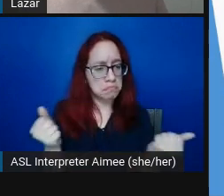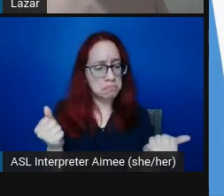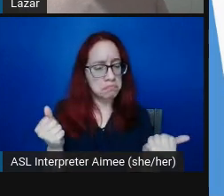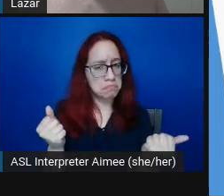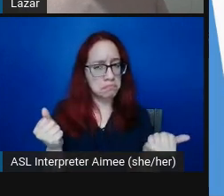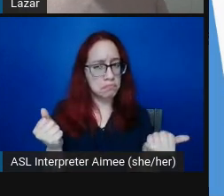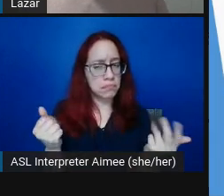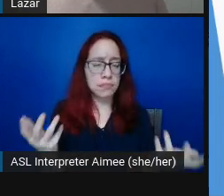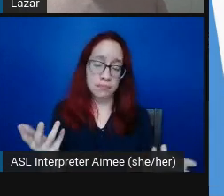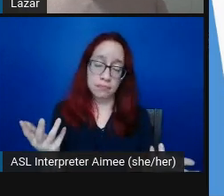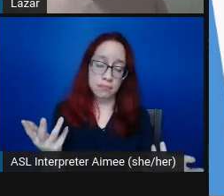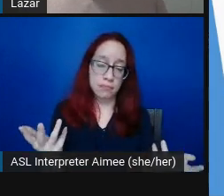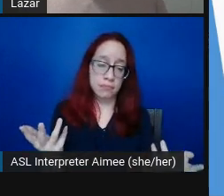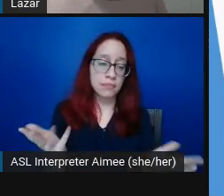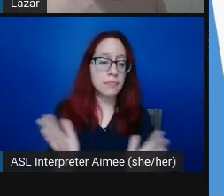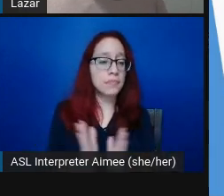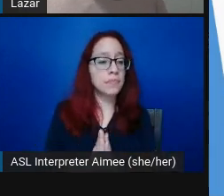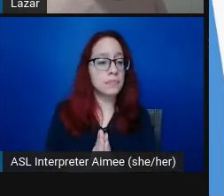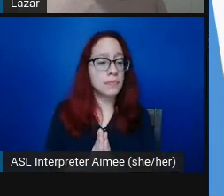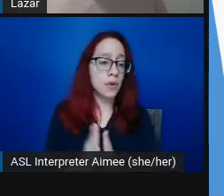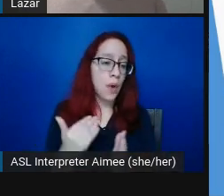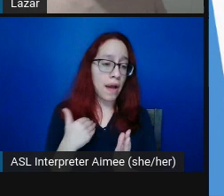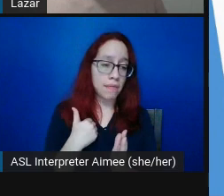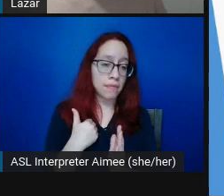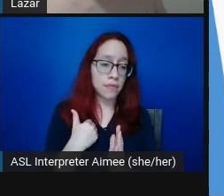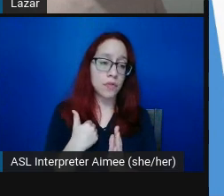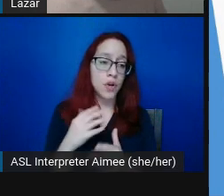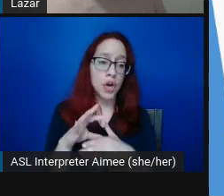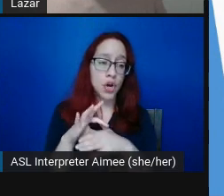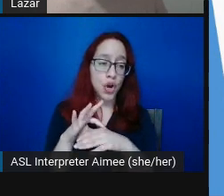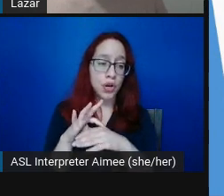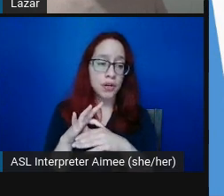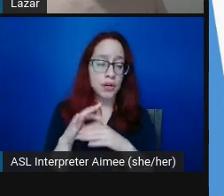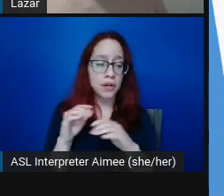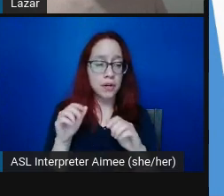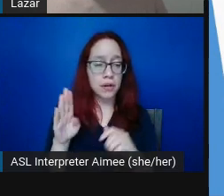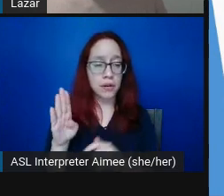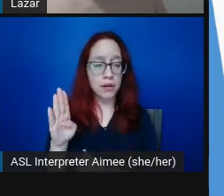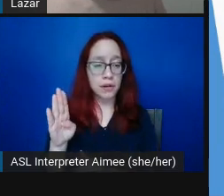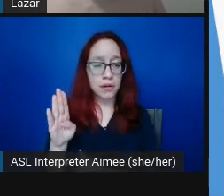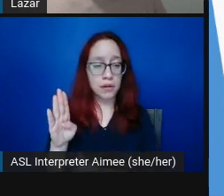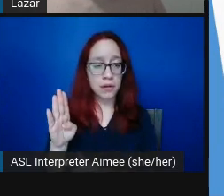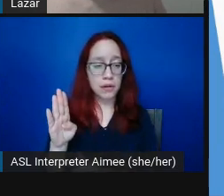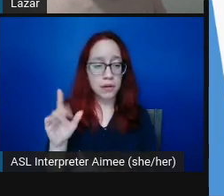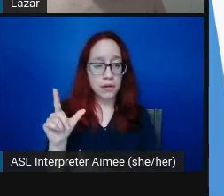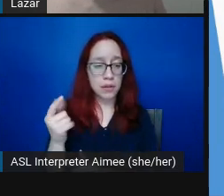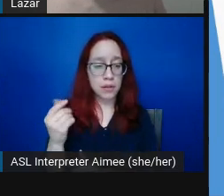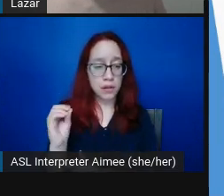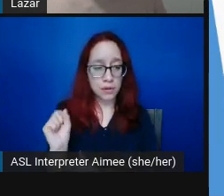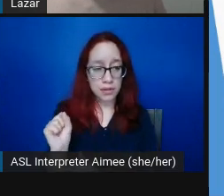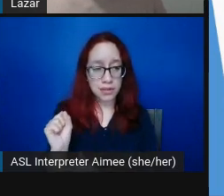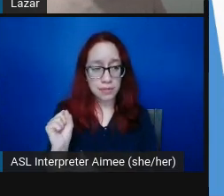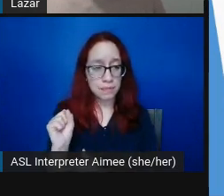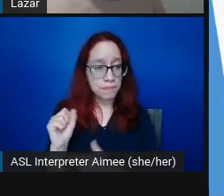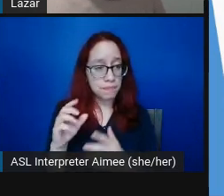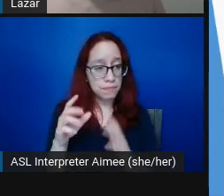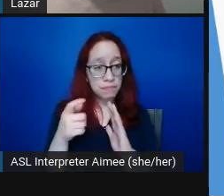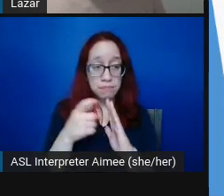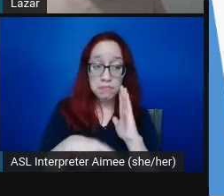Then you have content on blogs articles that is represented through graphic.